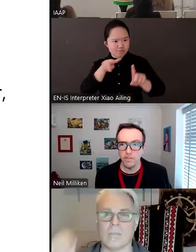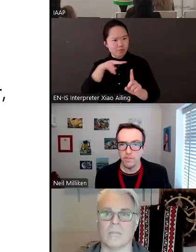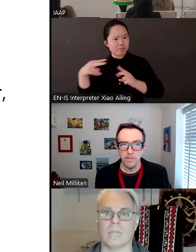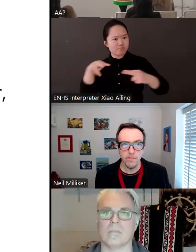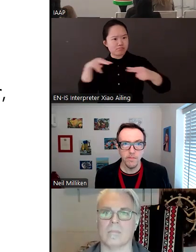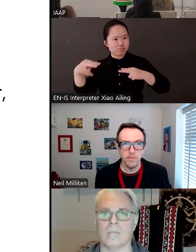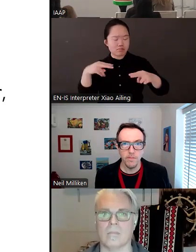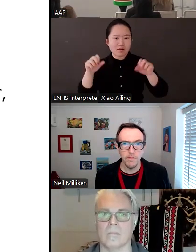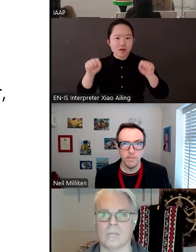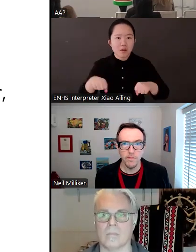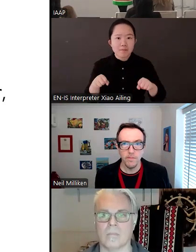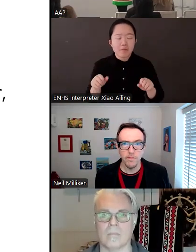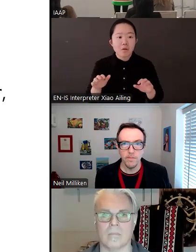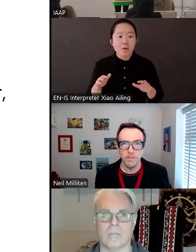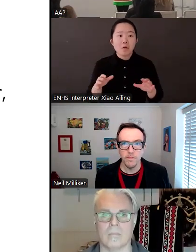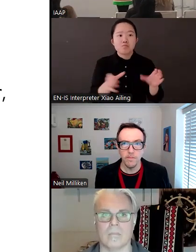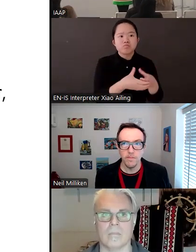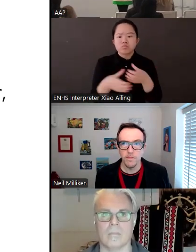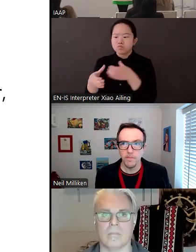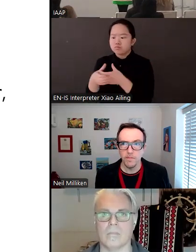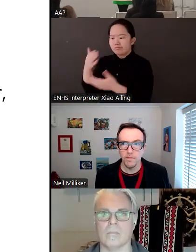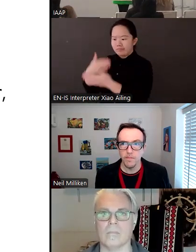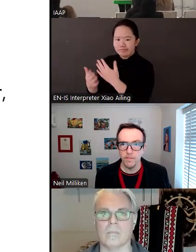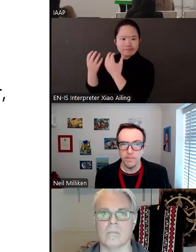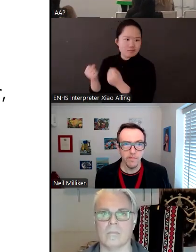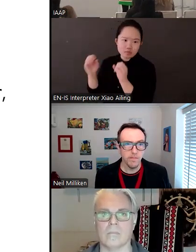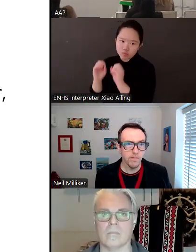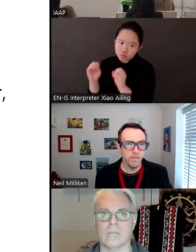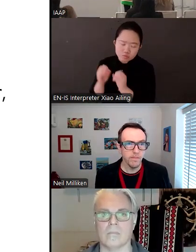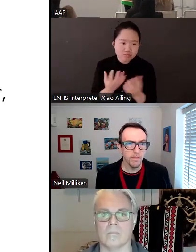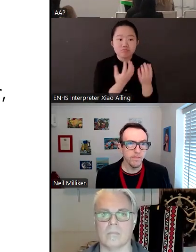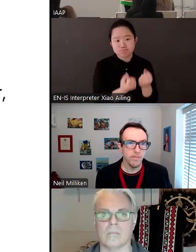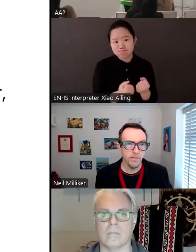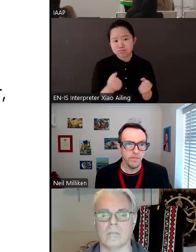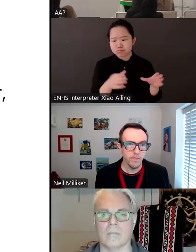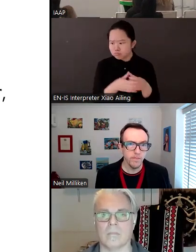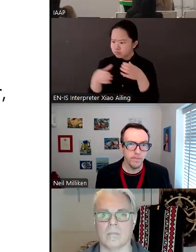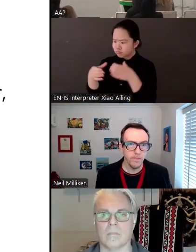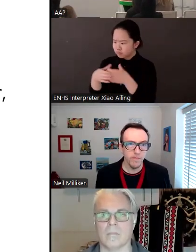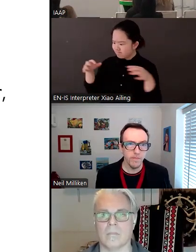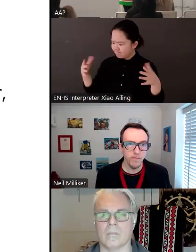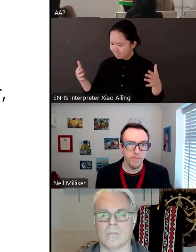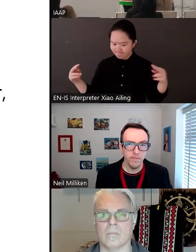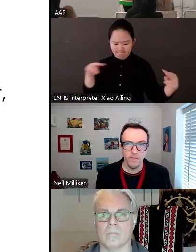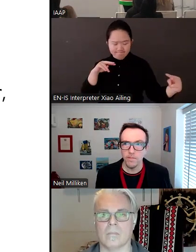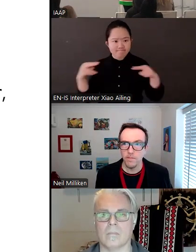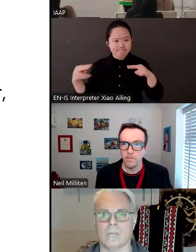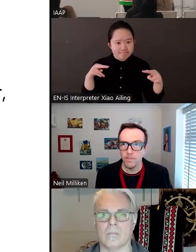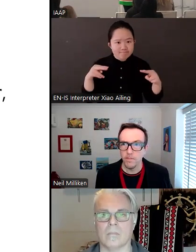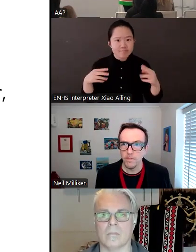non-disabled people? Or do we all maybe find ourselves on a spectrum of being a human body and a human?